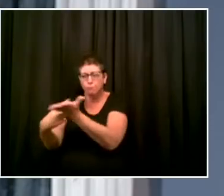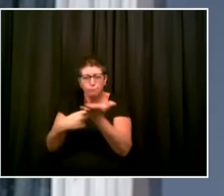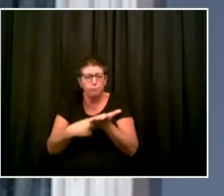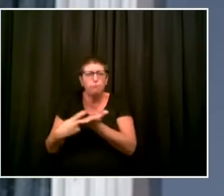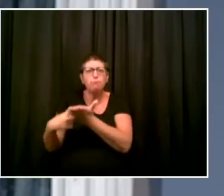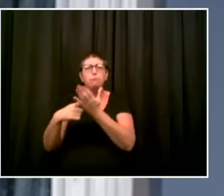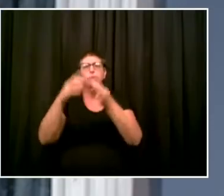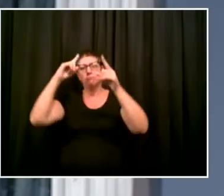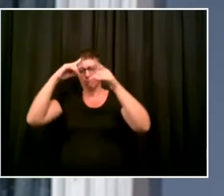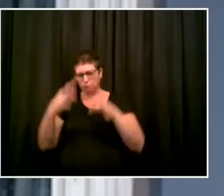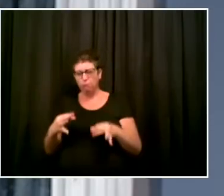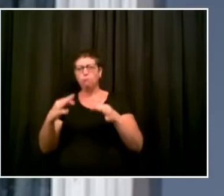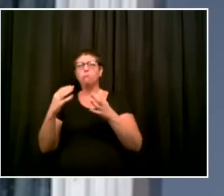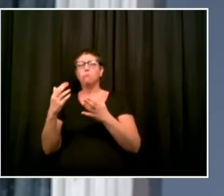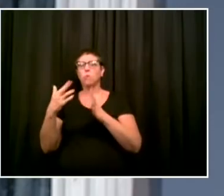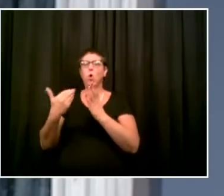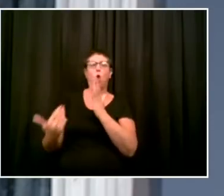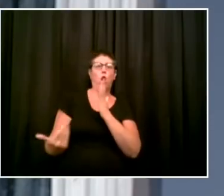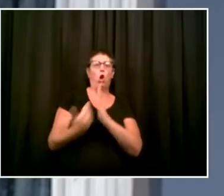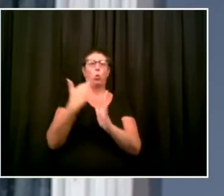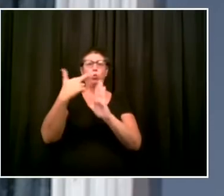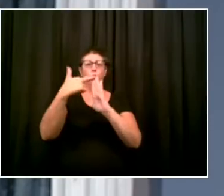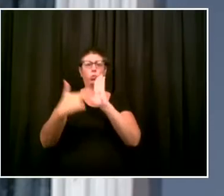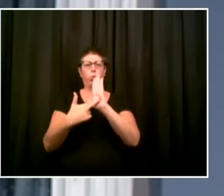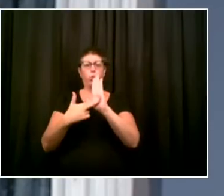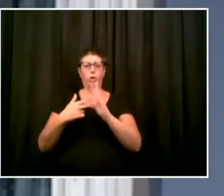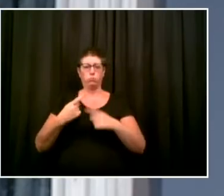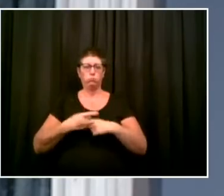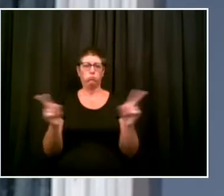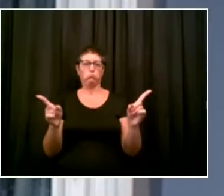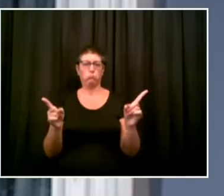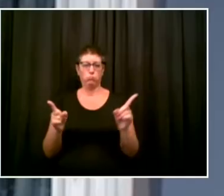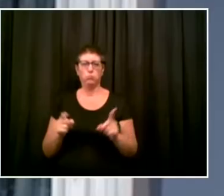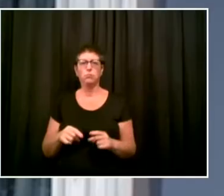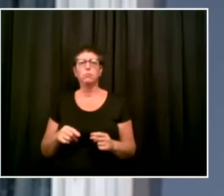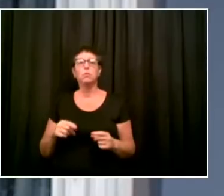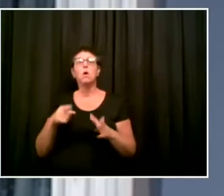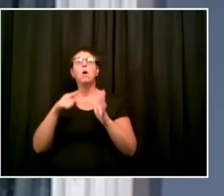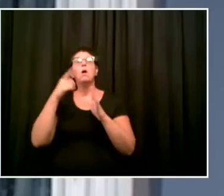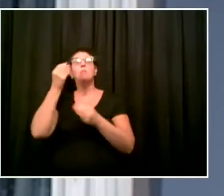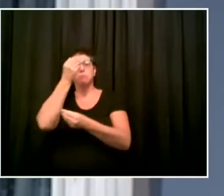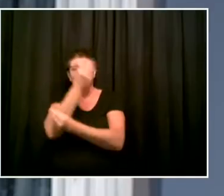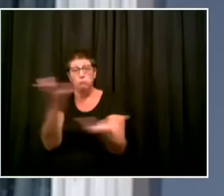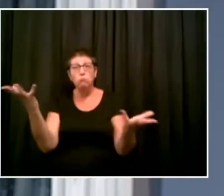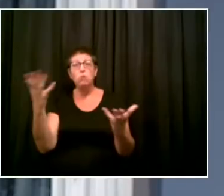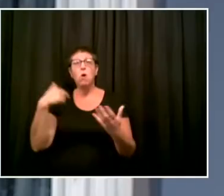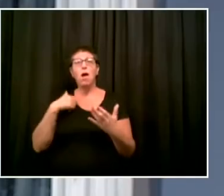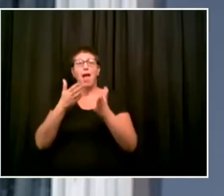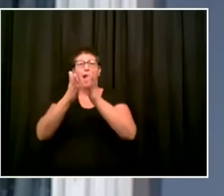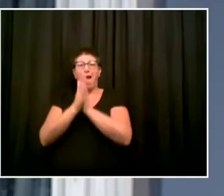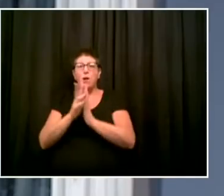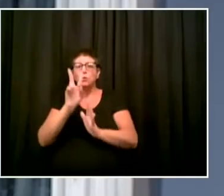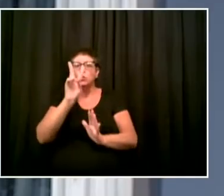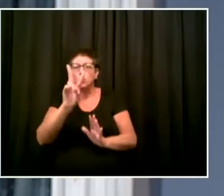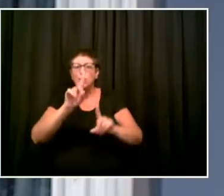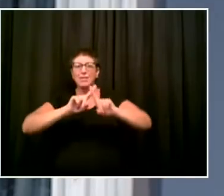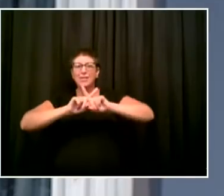HERE EVERYTHING THAT WE KNOW, YOU MENTIONED TO COMBAT POLICE CORRUIOPTN D AN